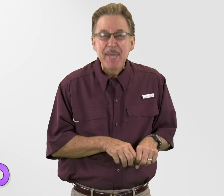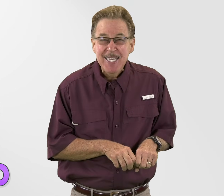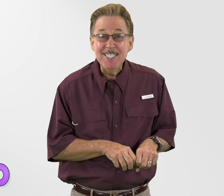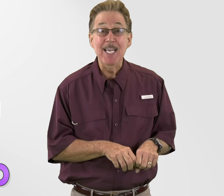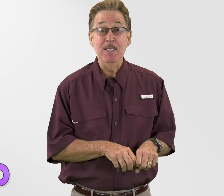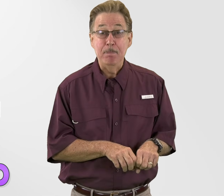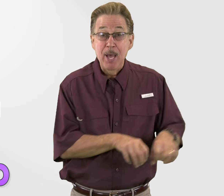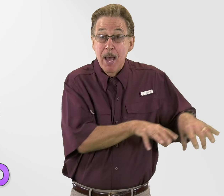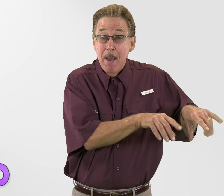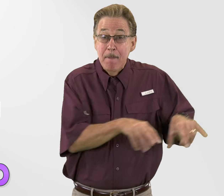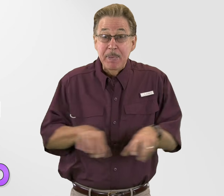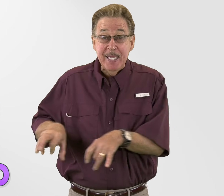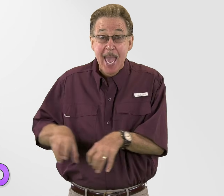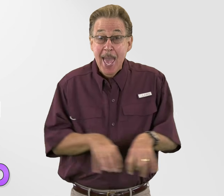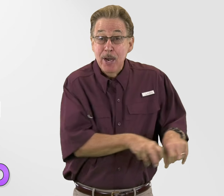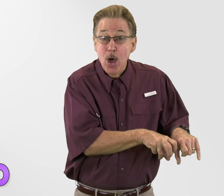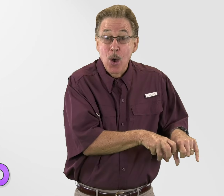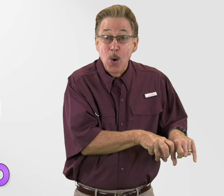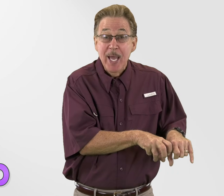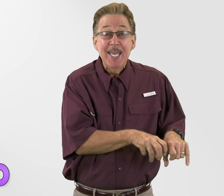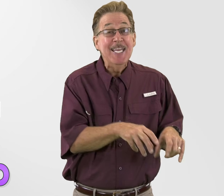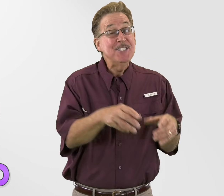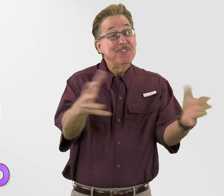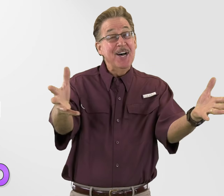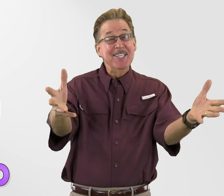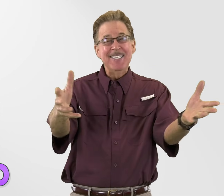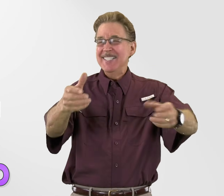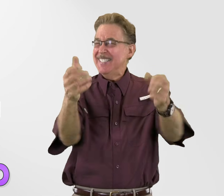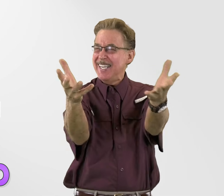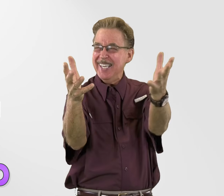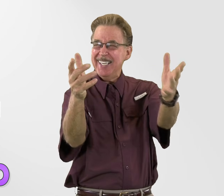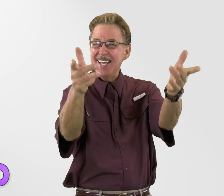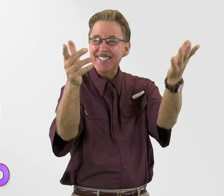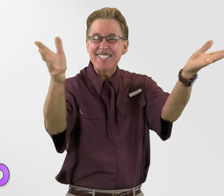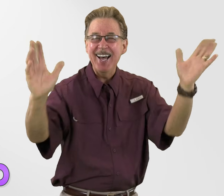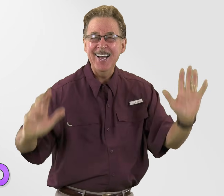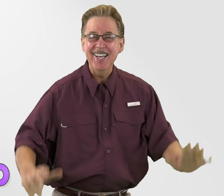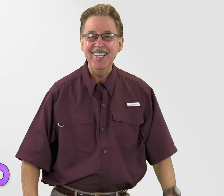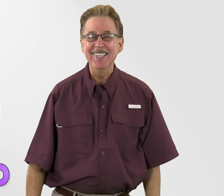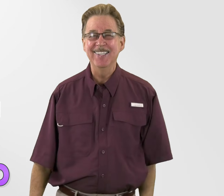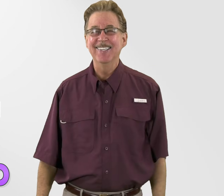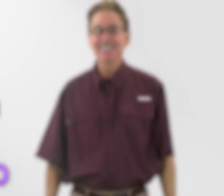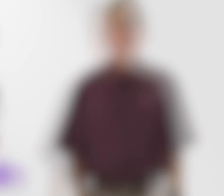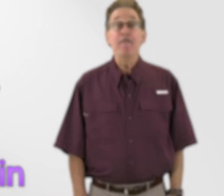P p says /p/ piano It's fun to sing and sign